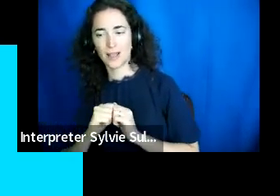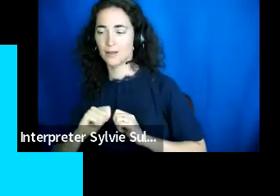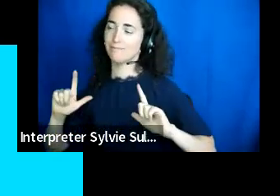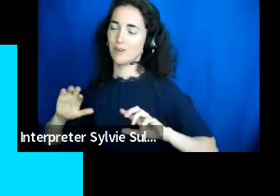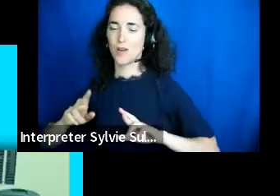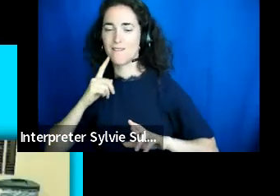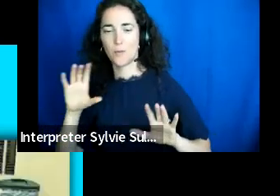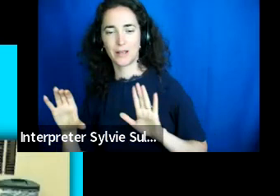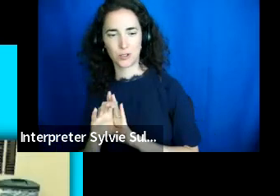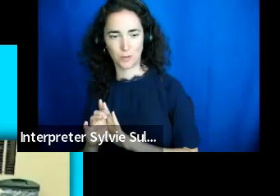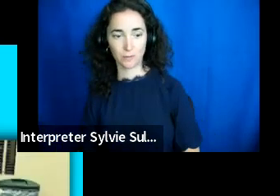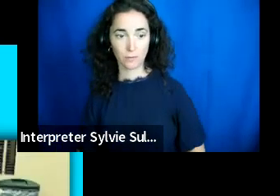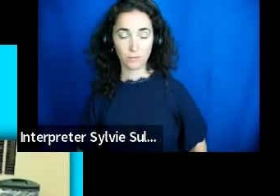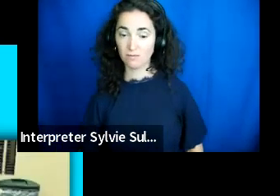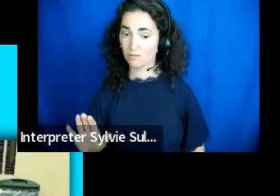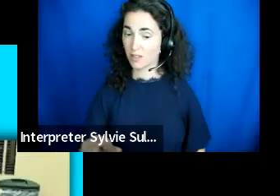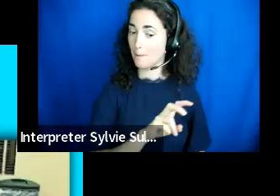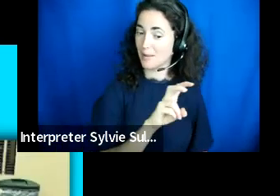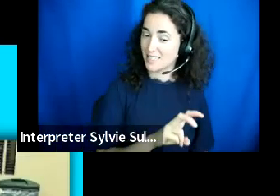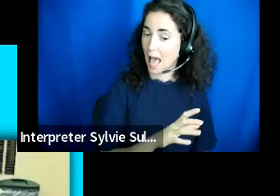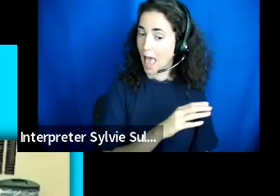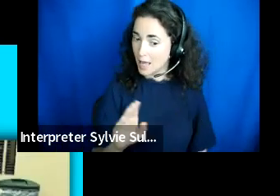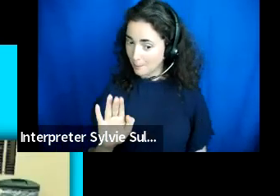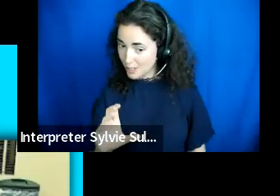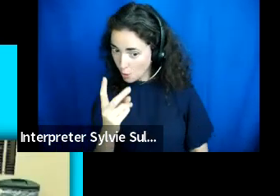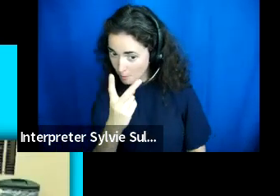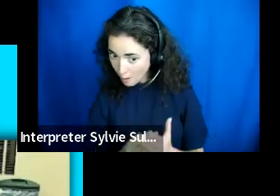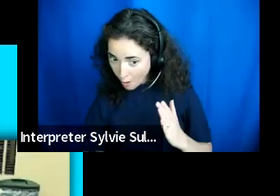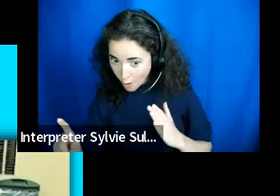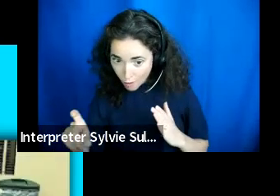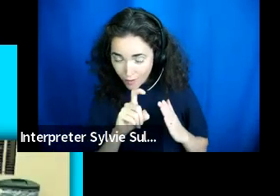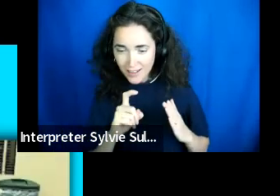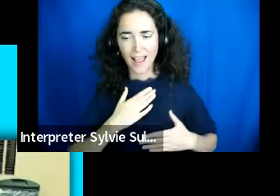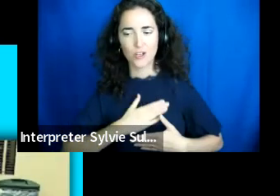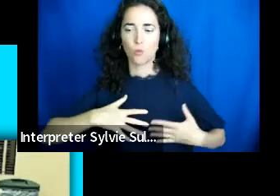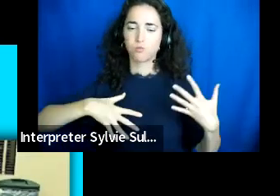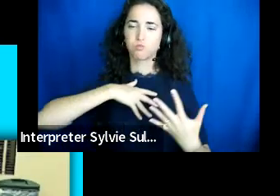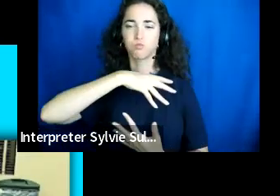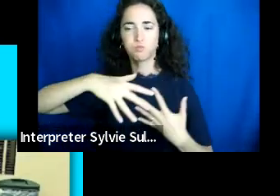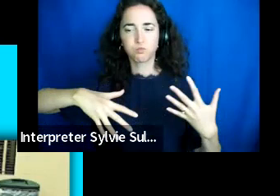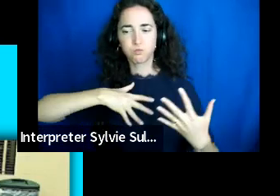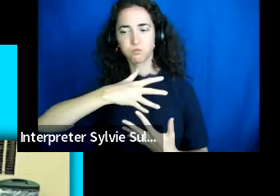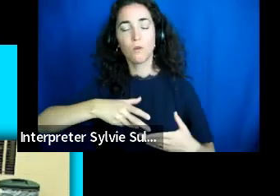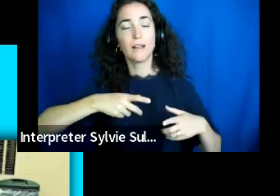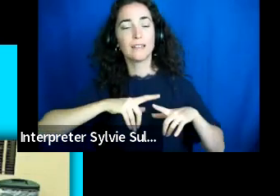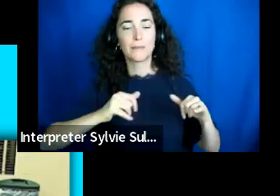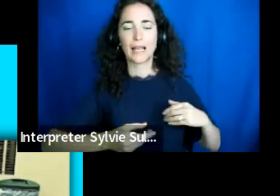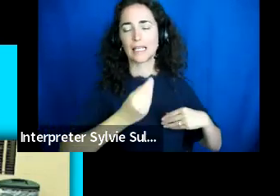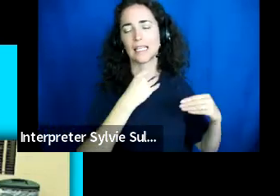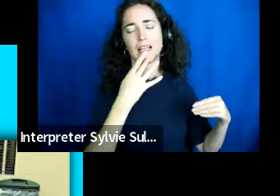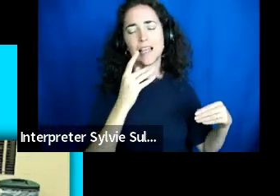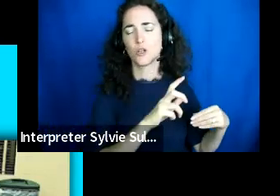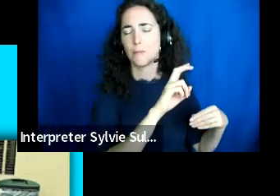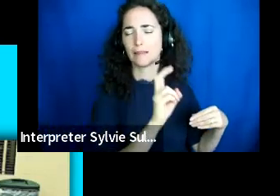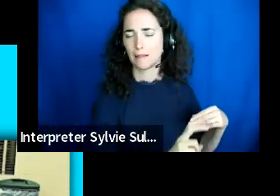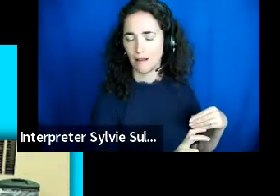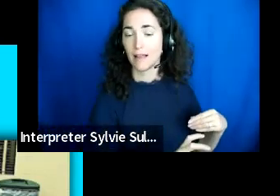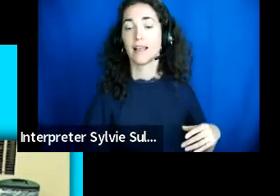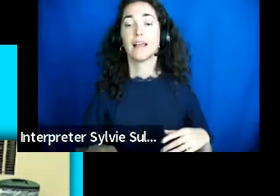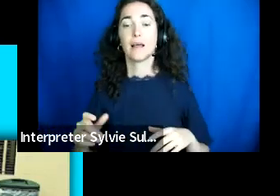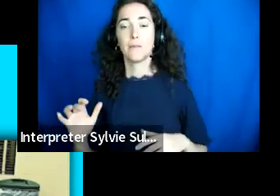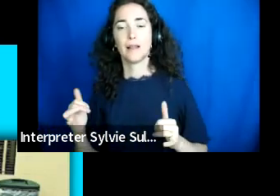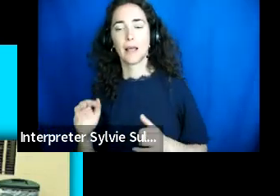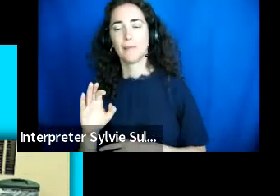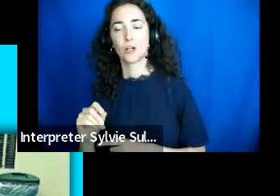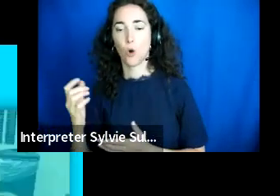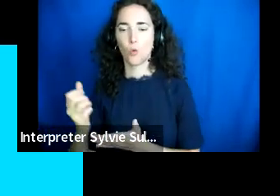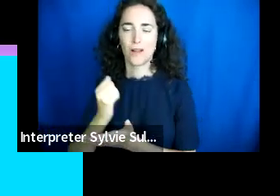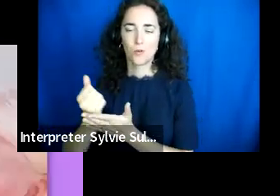Did you say? Pizza and Bingo campers enjoyed socializing with each other while eating delicious pizza, and then got to play bingo for lots of different prizes.